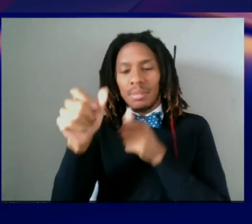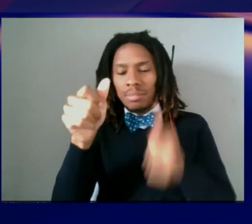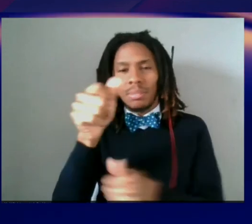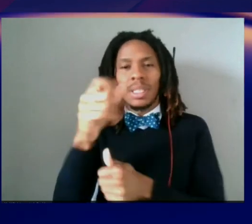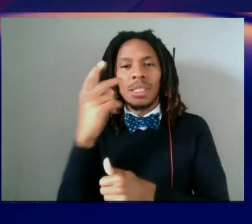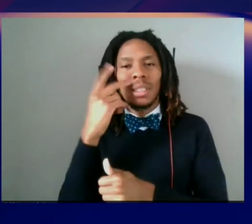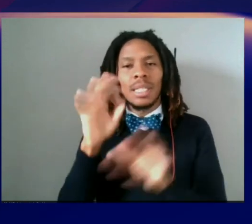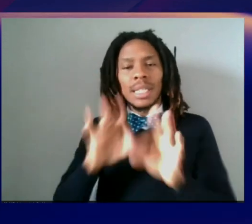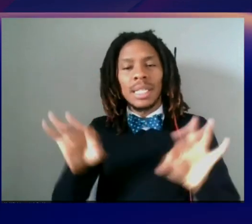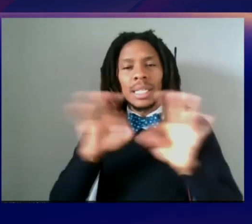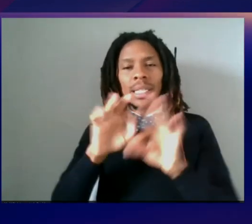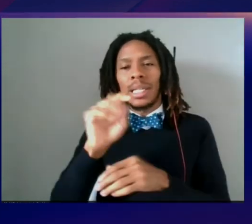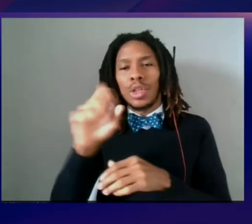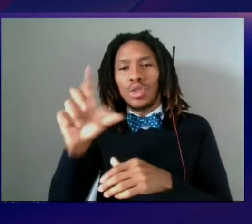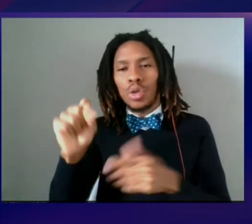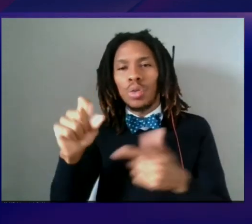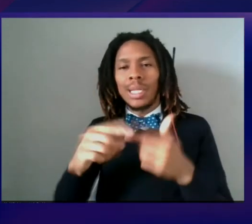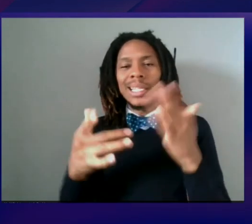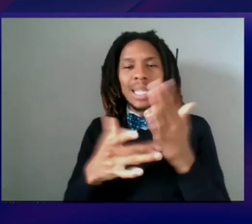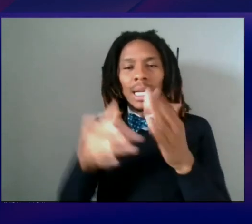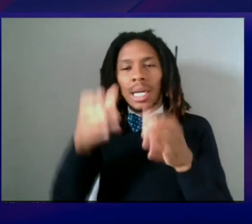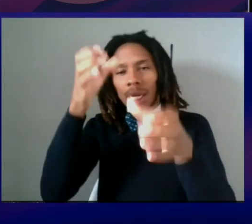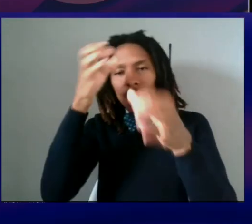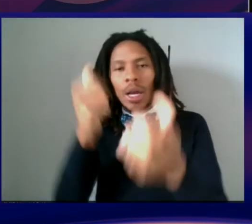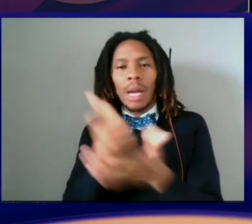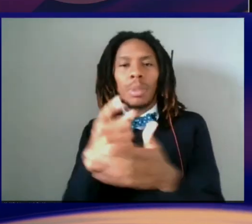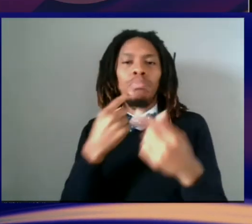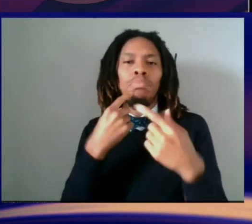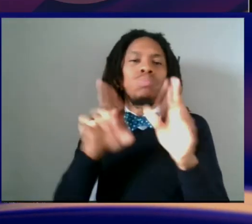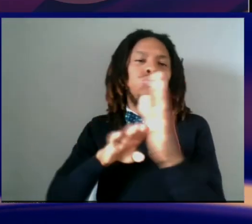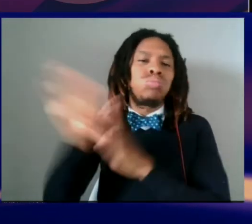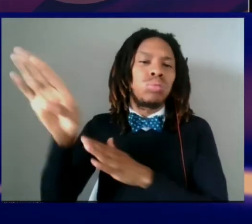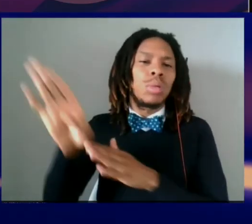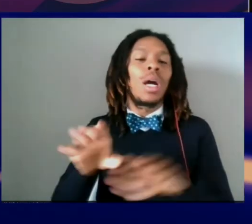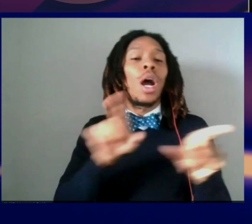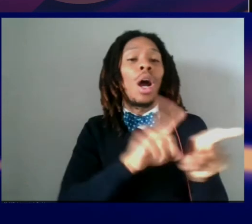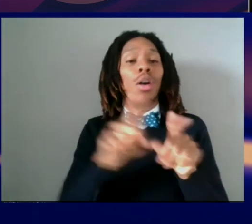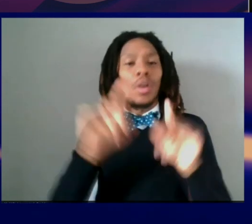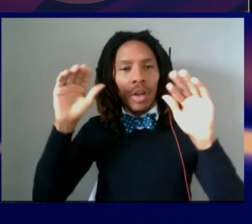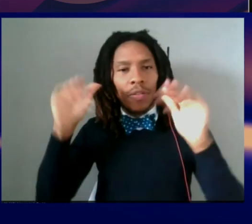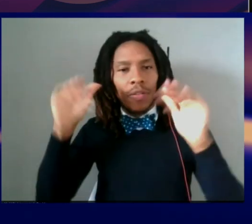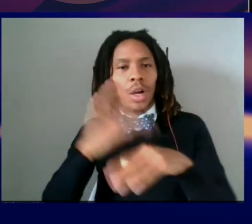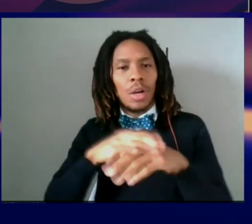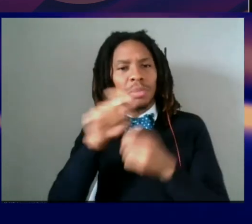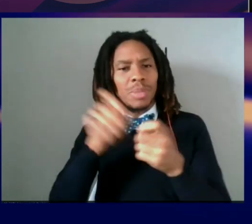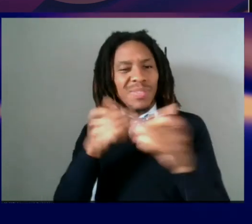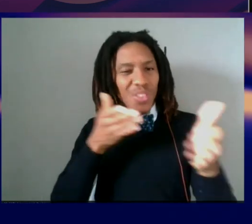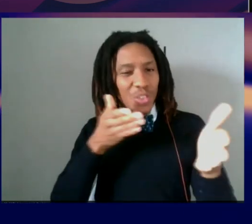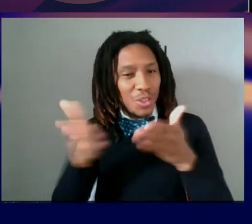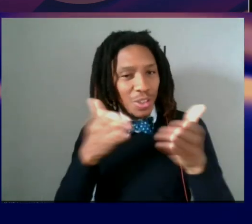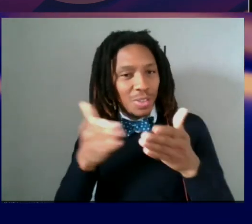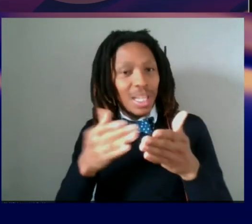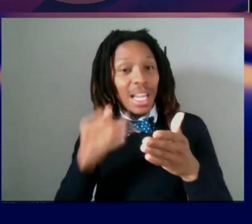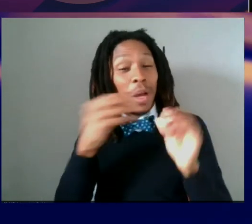and concepts that will help you be successful. And you can also focus on specific services. And if we scroll down a little bit further